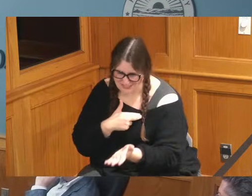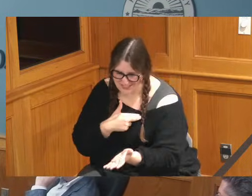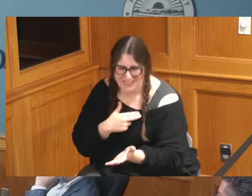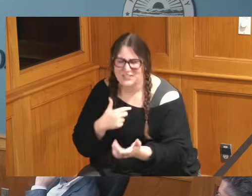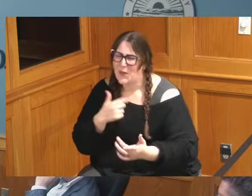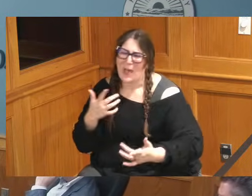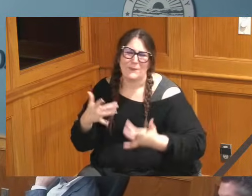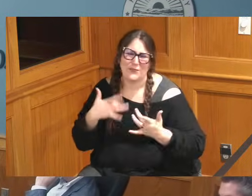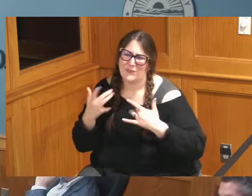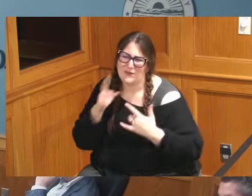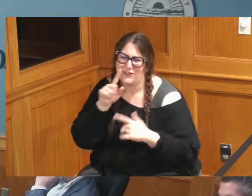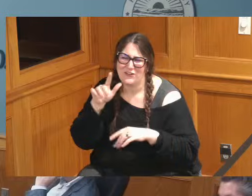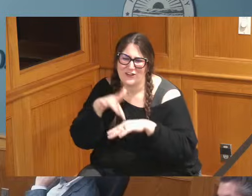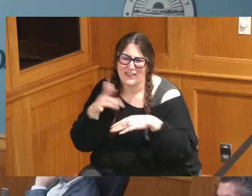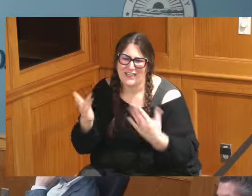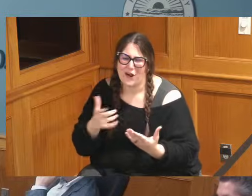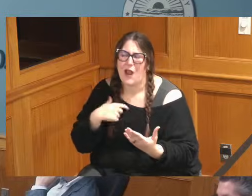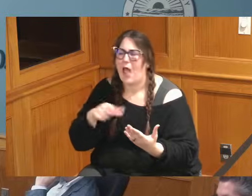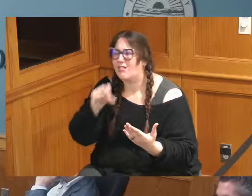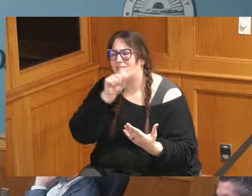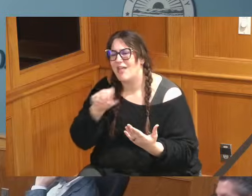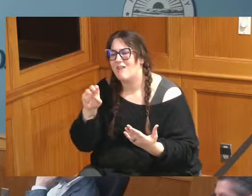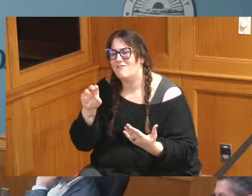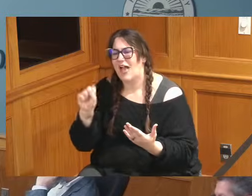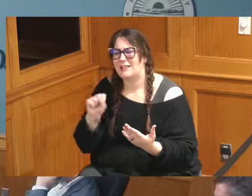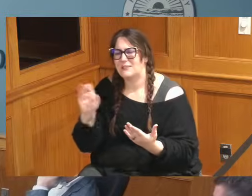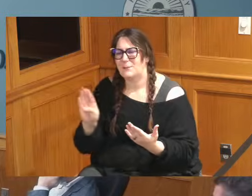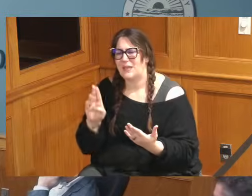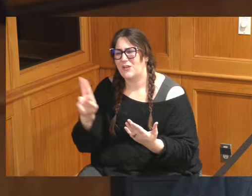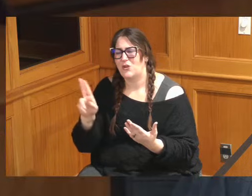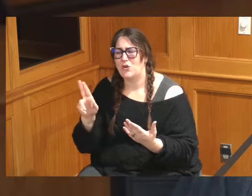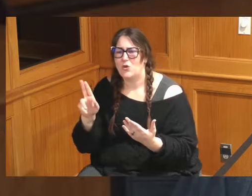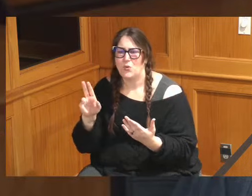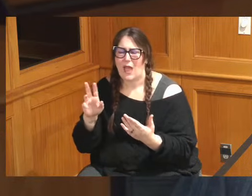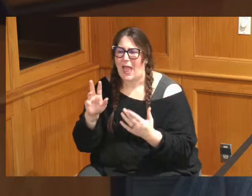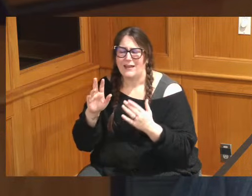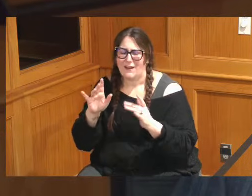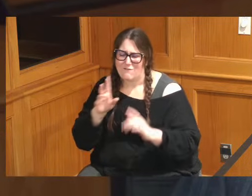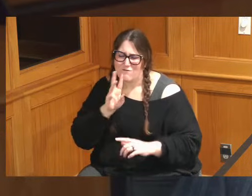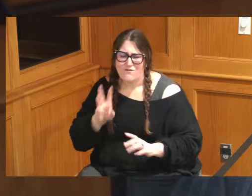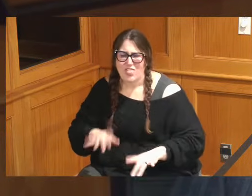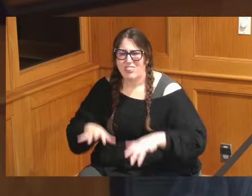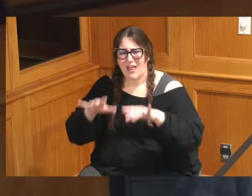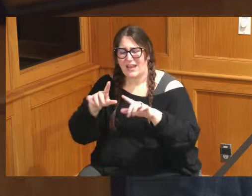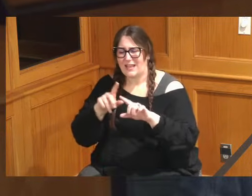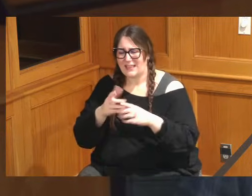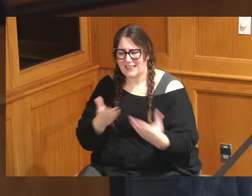to have you here. I love to talk SBUs and overland flooding. We hate when they happen but well I hate